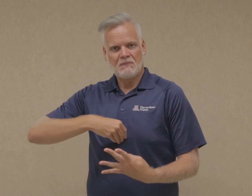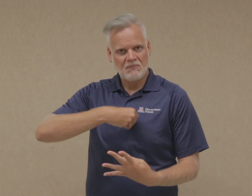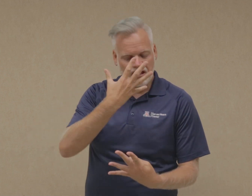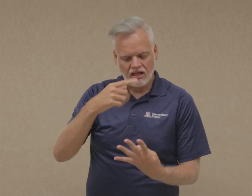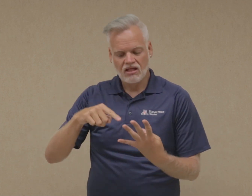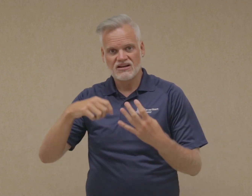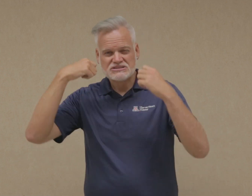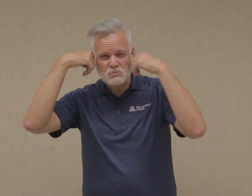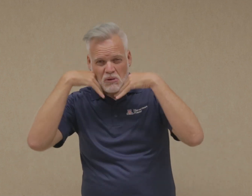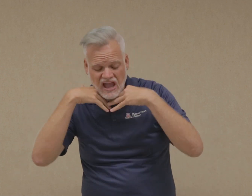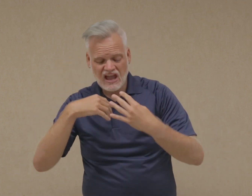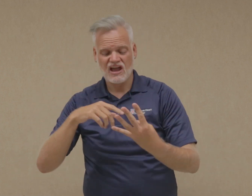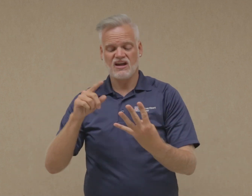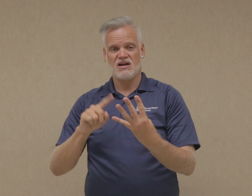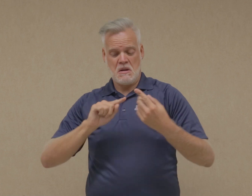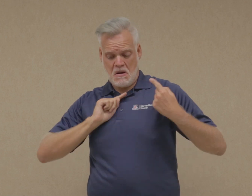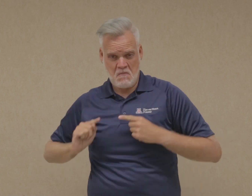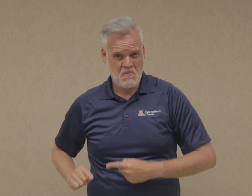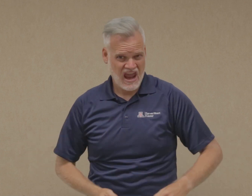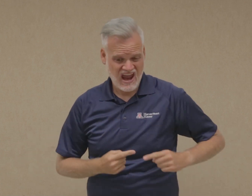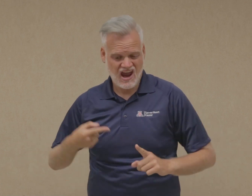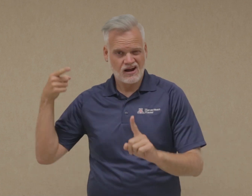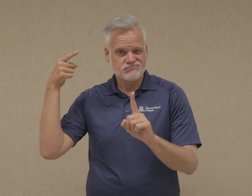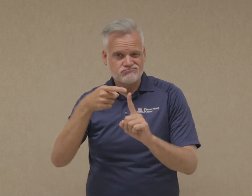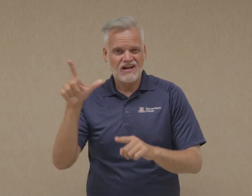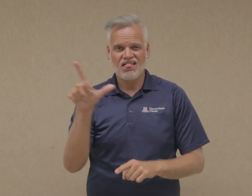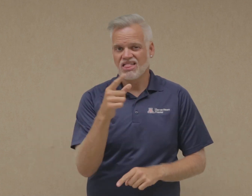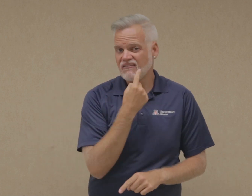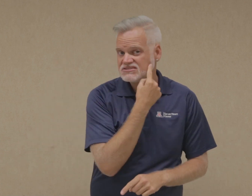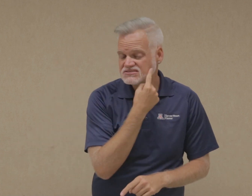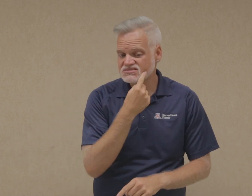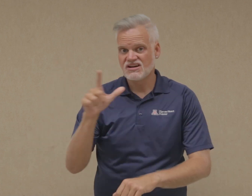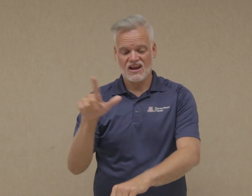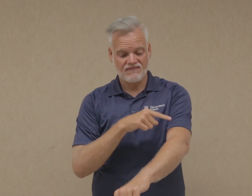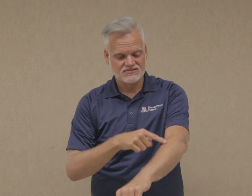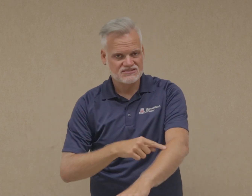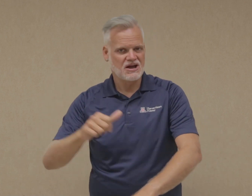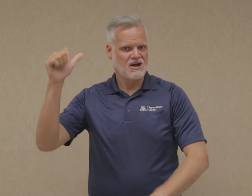Some of these include the left jaw and arm, back, and neck. In the case of cardiac